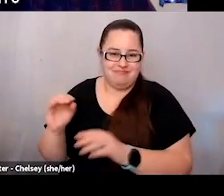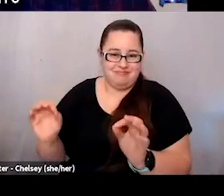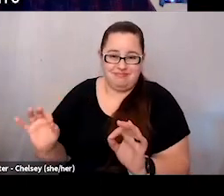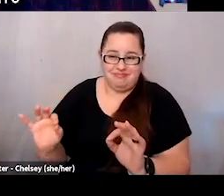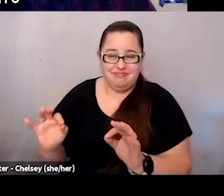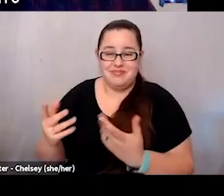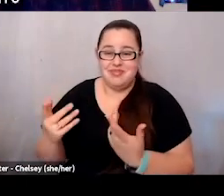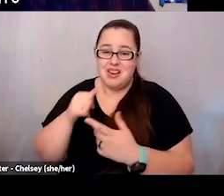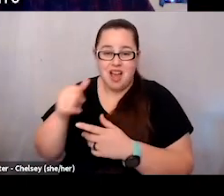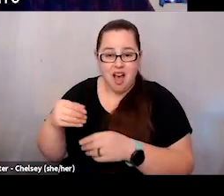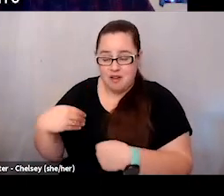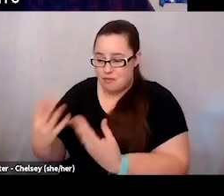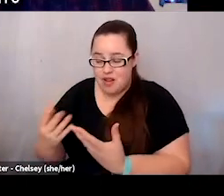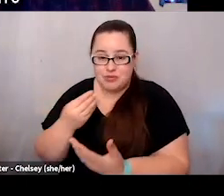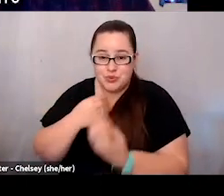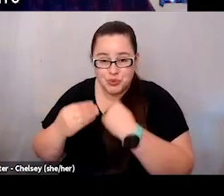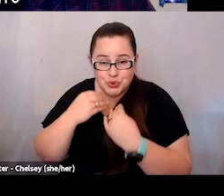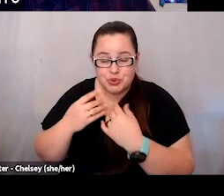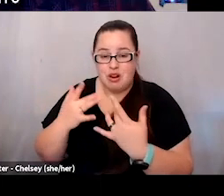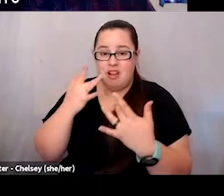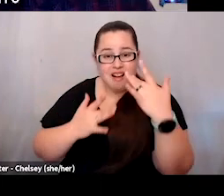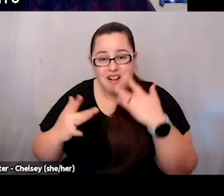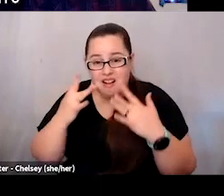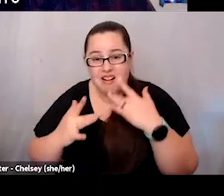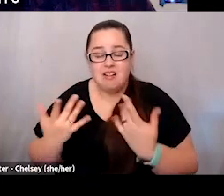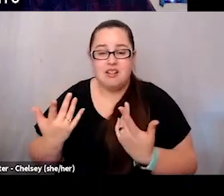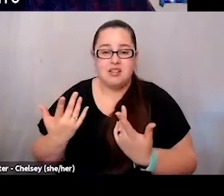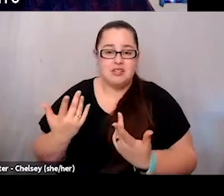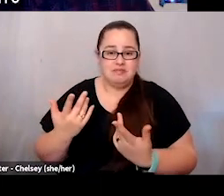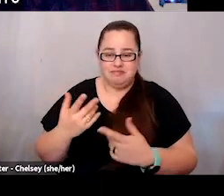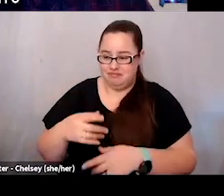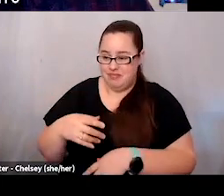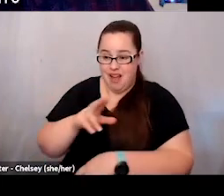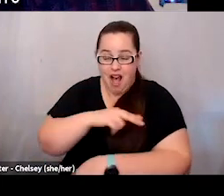underfed, very little medical care and so forth. And so these reservations weren't